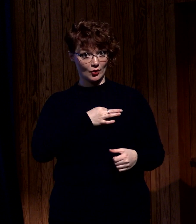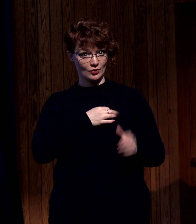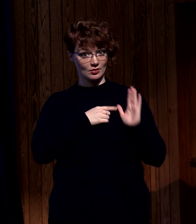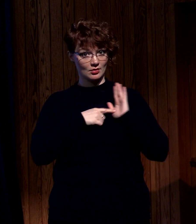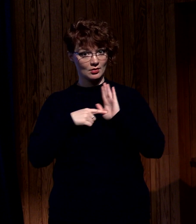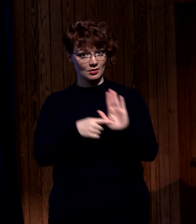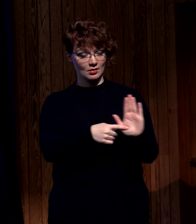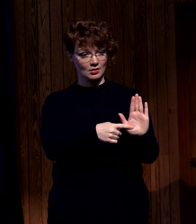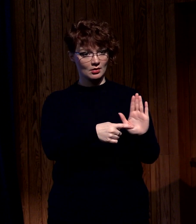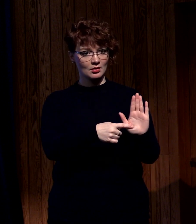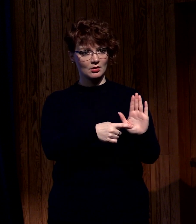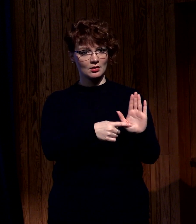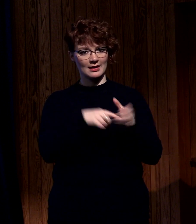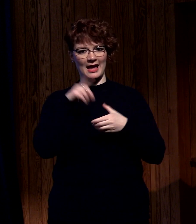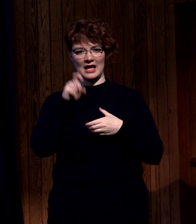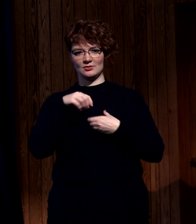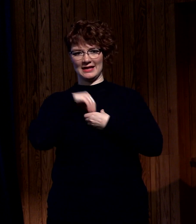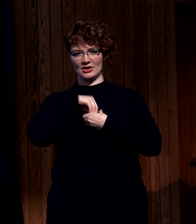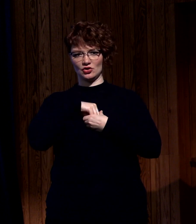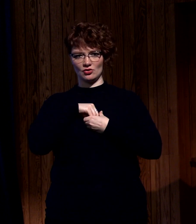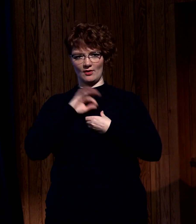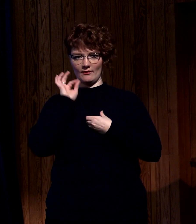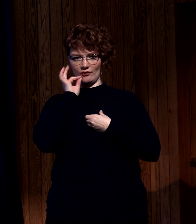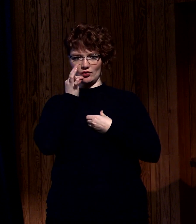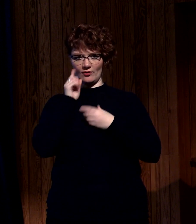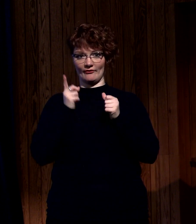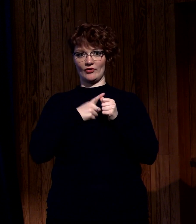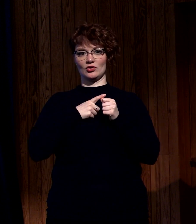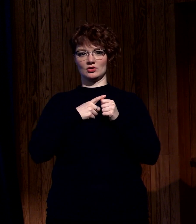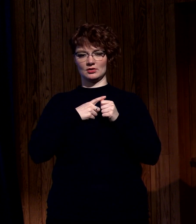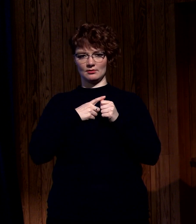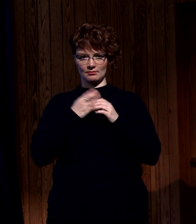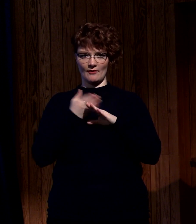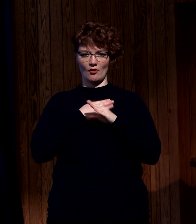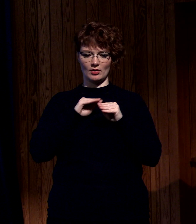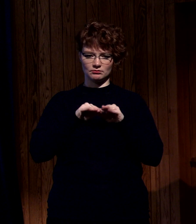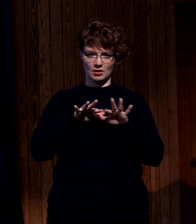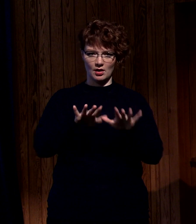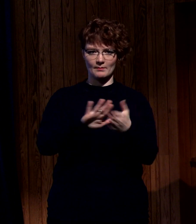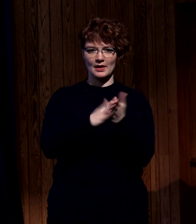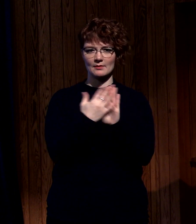internal, as much as it is external. It's sort of the